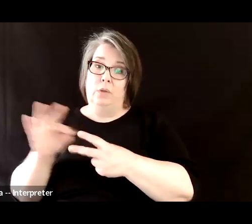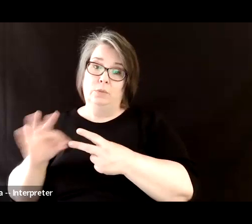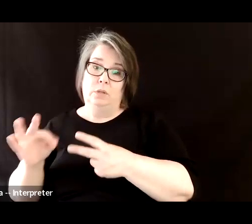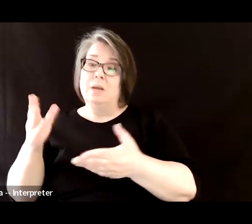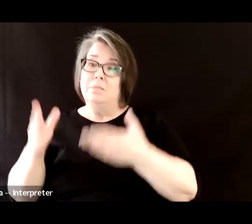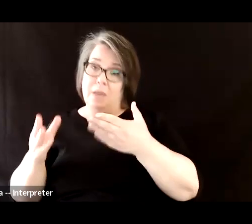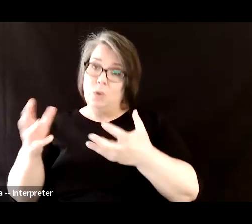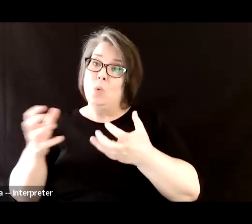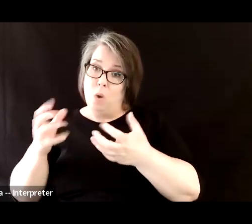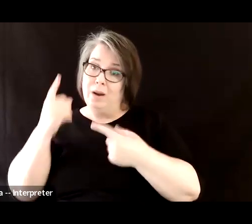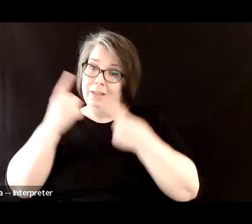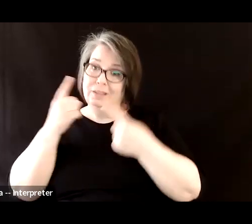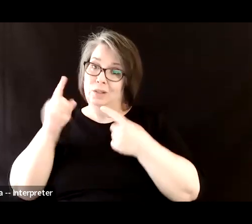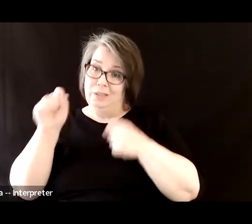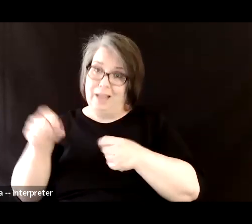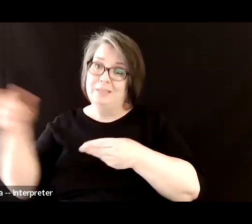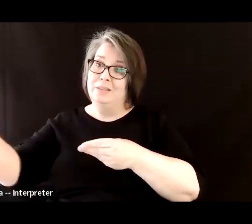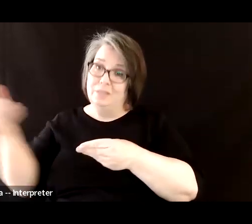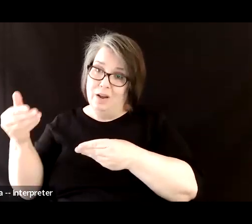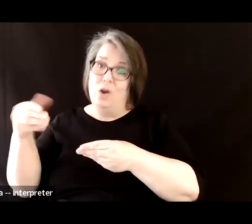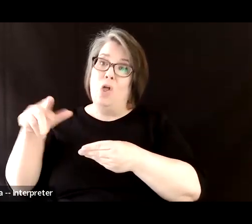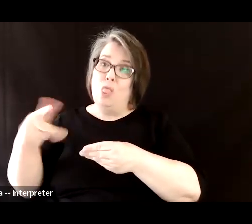want to consider outsourcing to a third-party vendor if you have